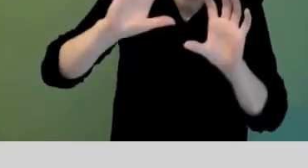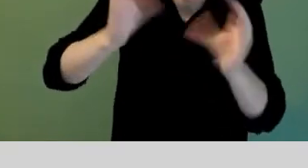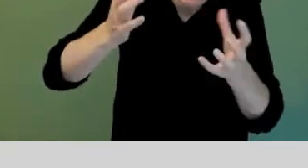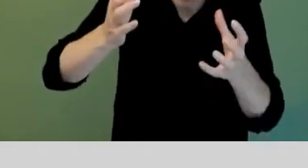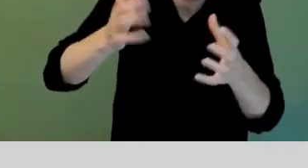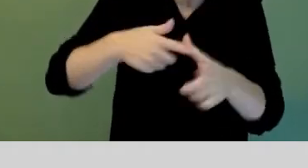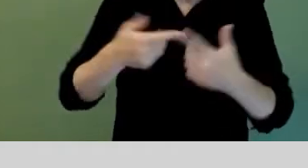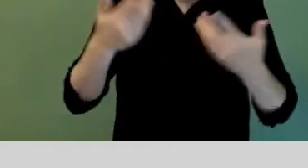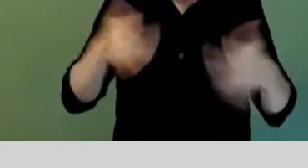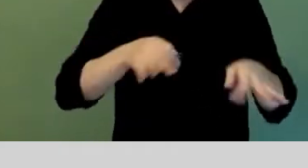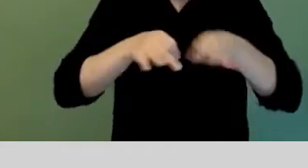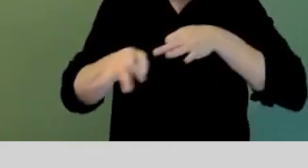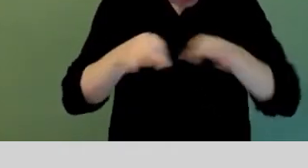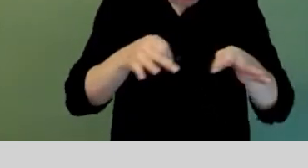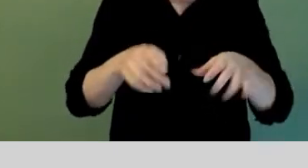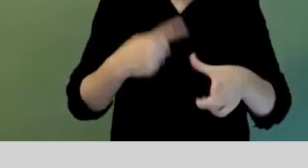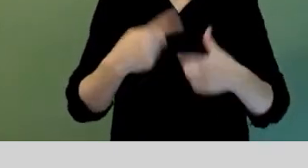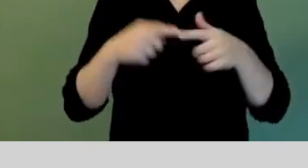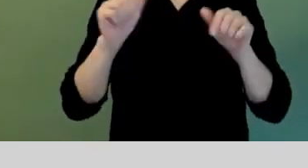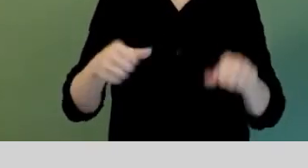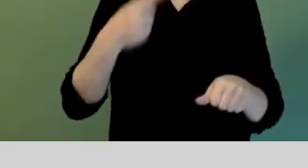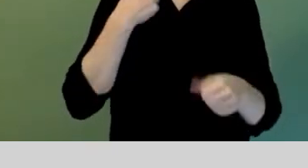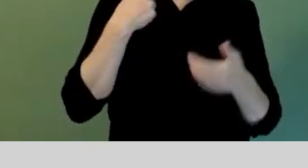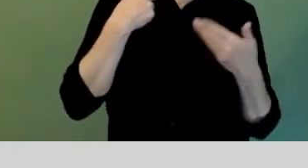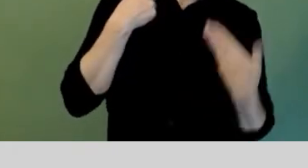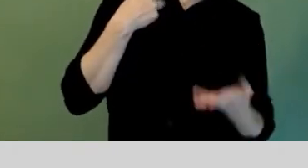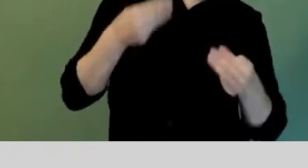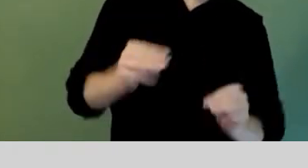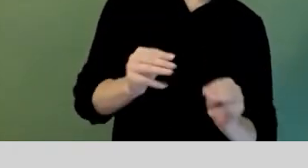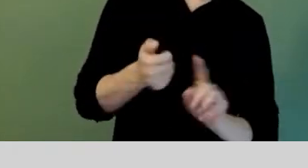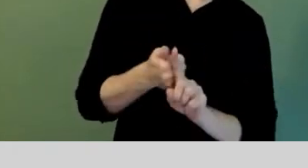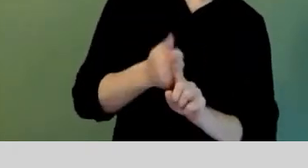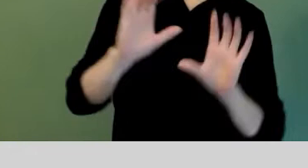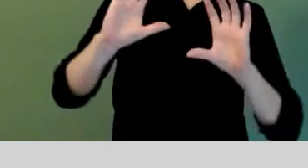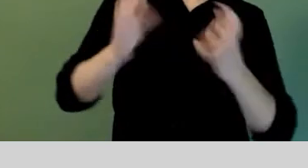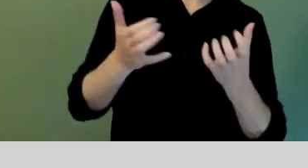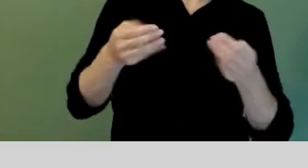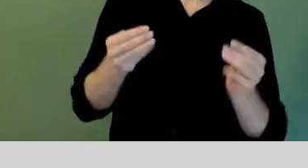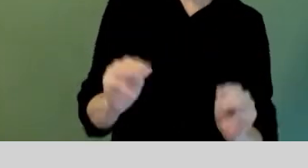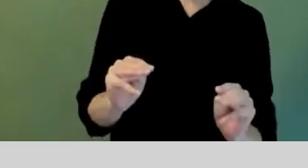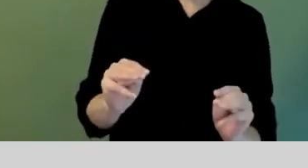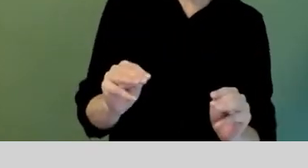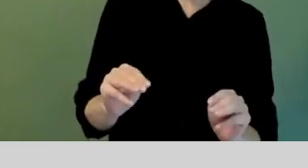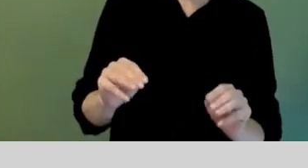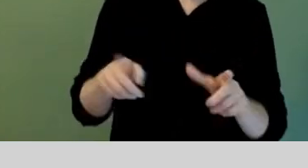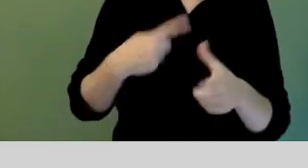you could say that this method is a class method. And then when you wanted to call that method,